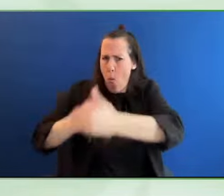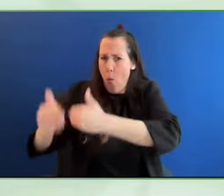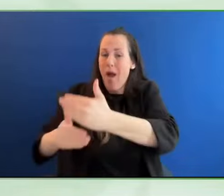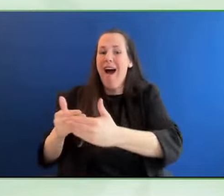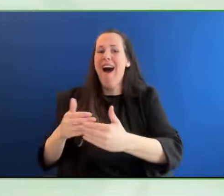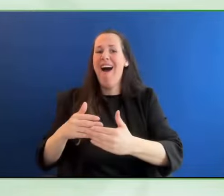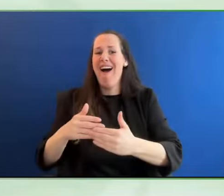right!